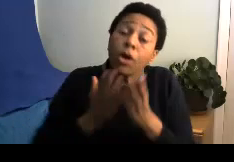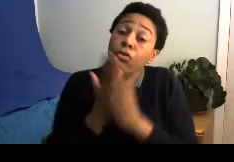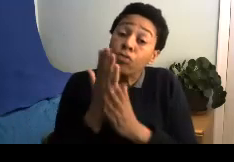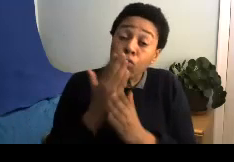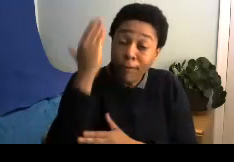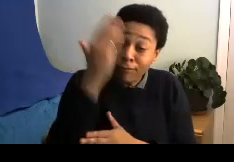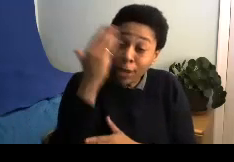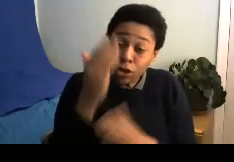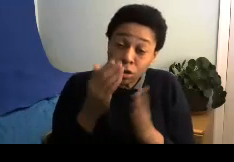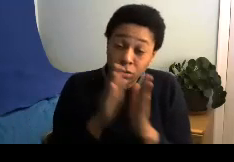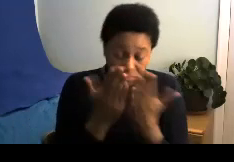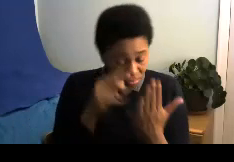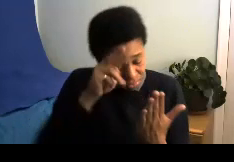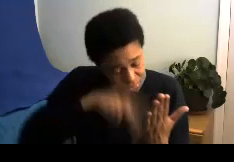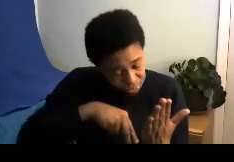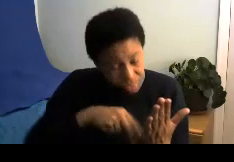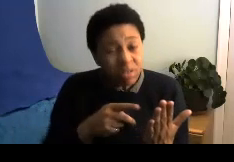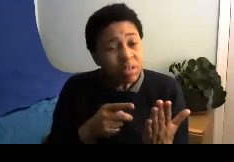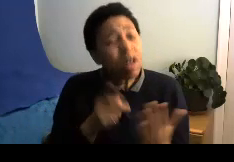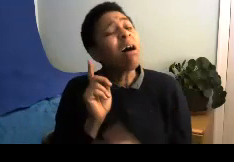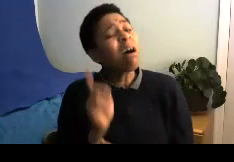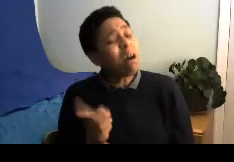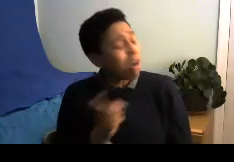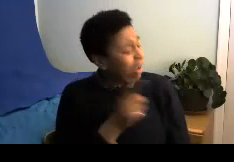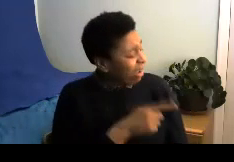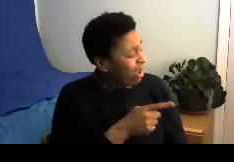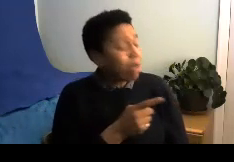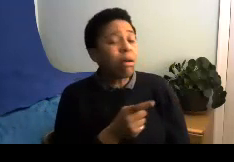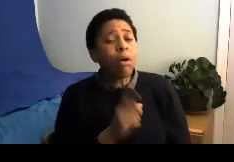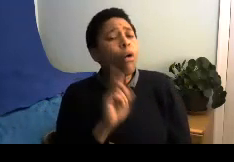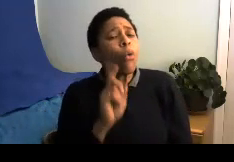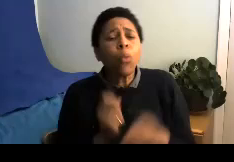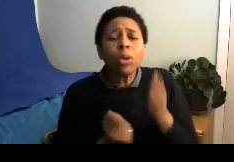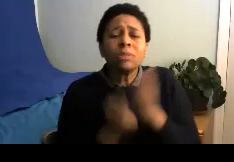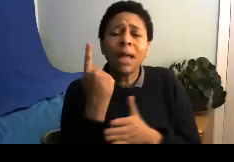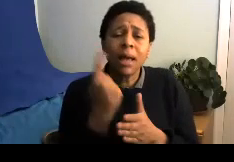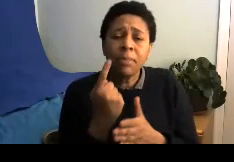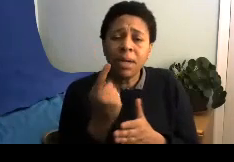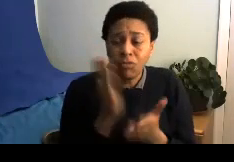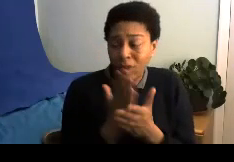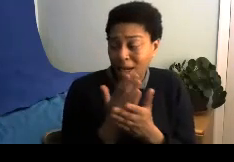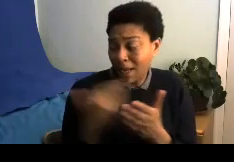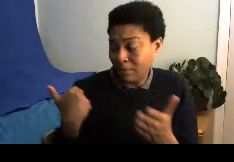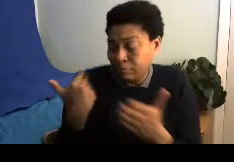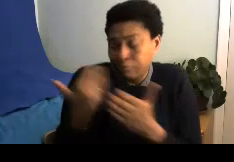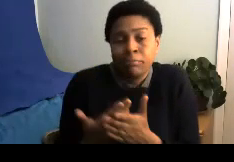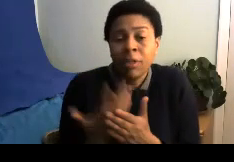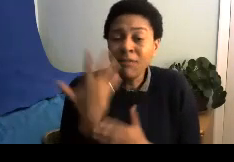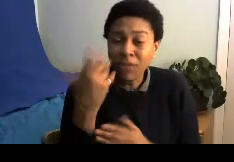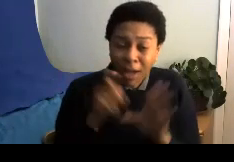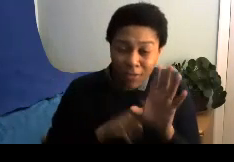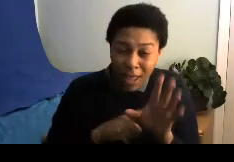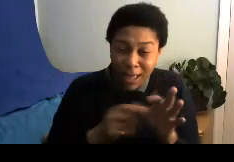the kind of long, deep origins of what's been happening in the last five years, politically, you know, there was the Windrush